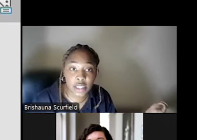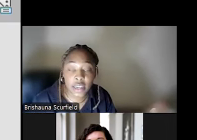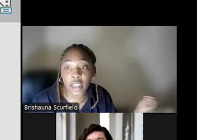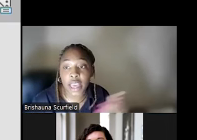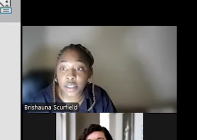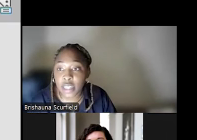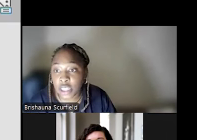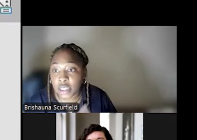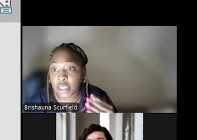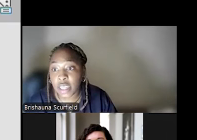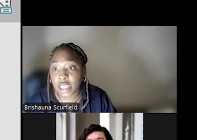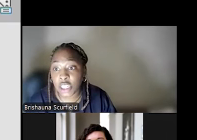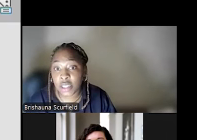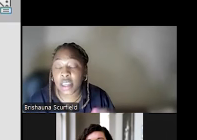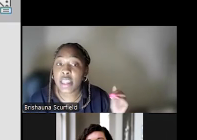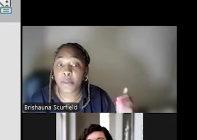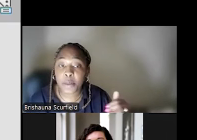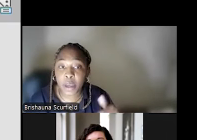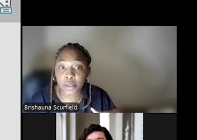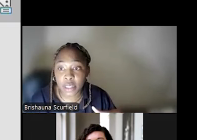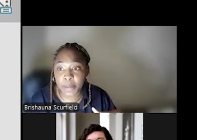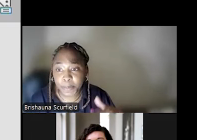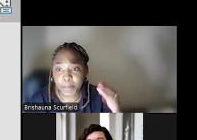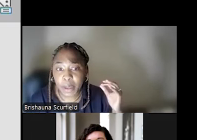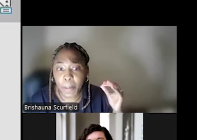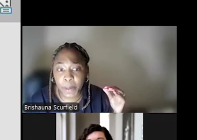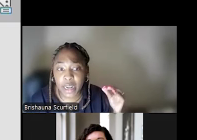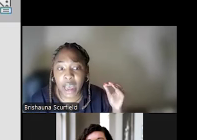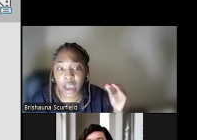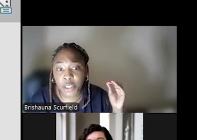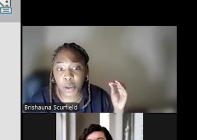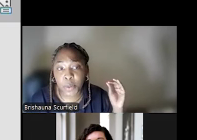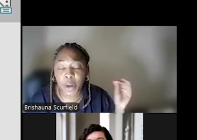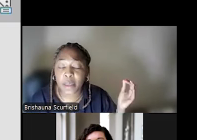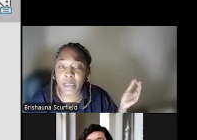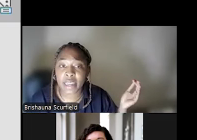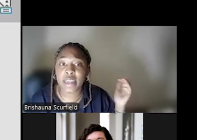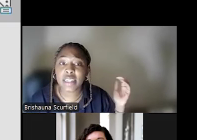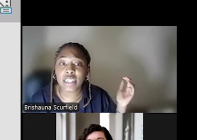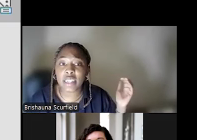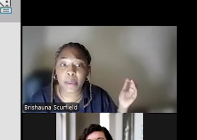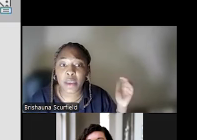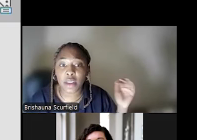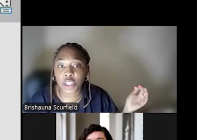this in a later se section that we're going to be hosting. But I also recommend to just maybe close